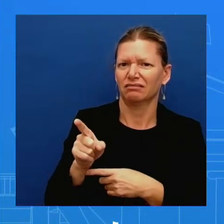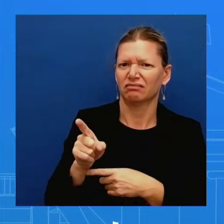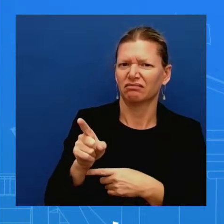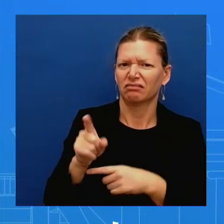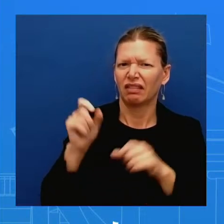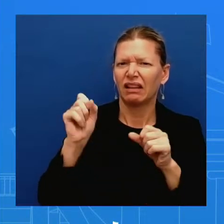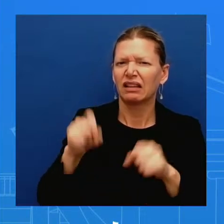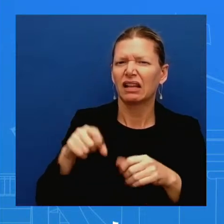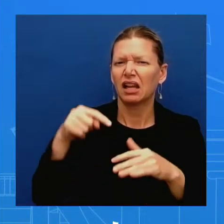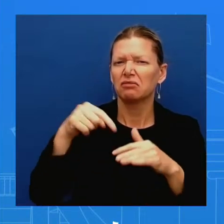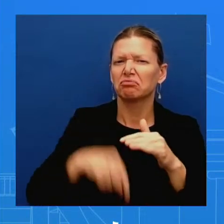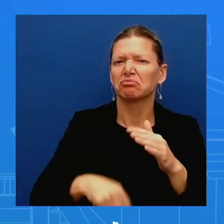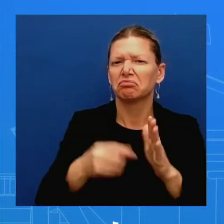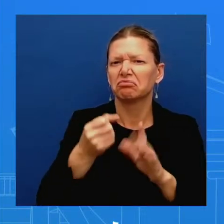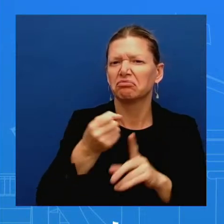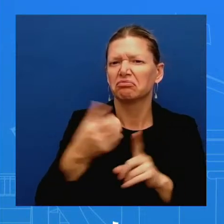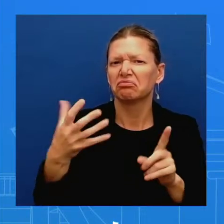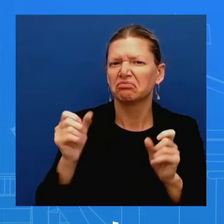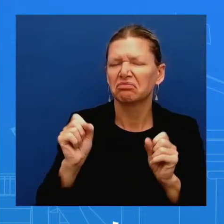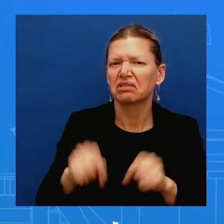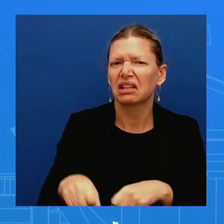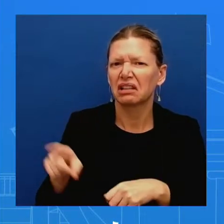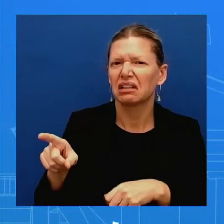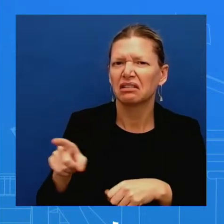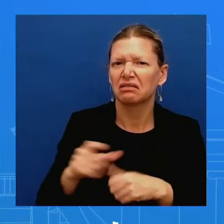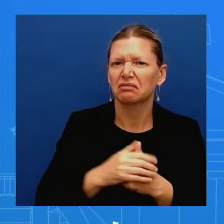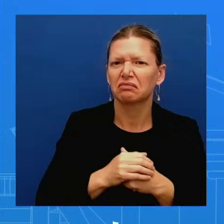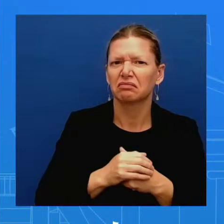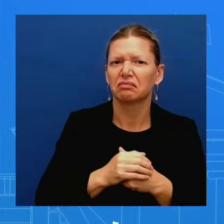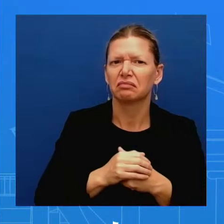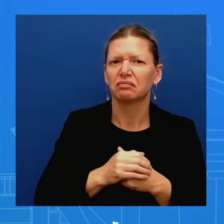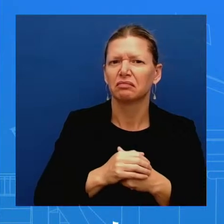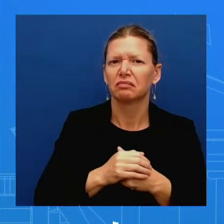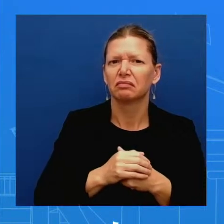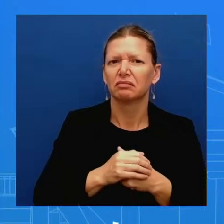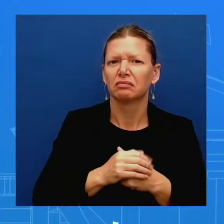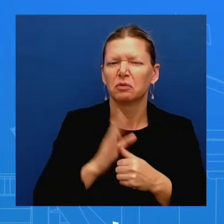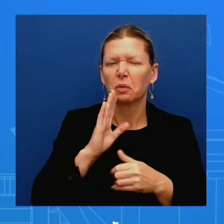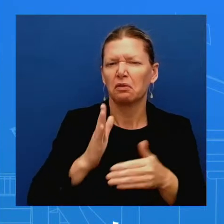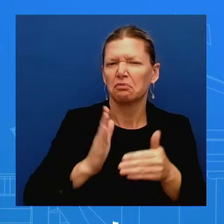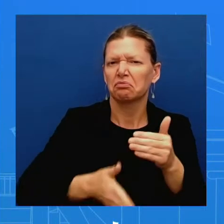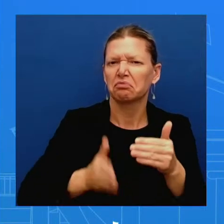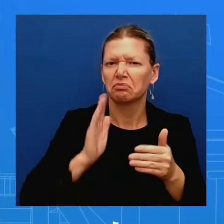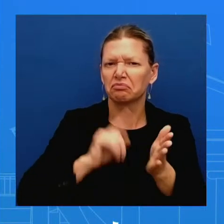Go ahead. The Press: Hi, Karine. Thank you. Two topics, if I can. Ms. Jean-Pierre: Sure. The Press: Briefly on what we've been talking about with Ukraine.